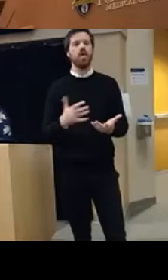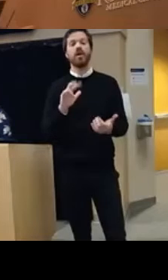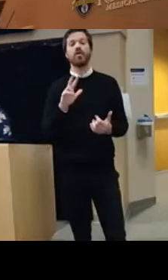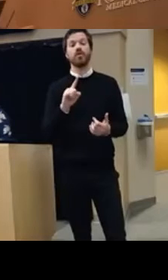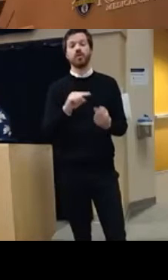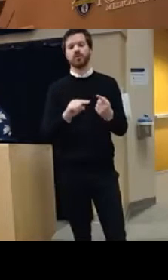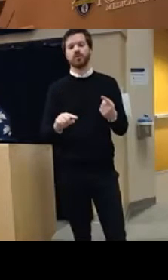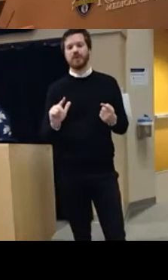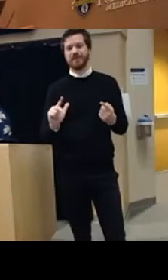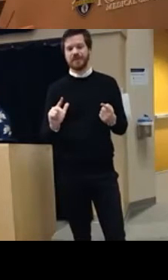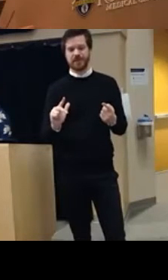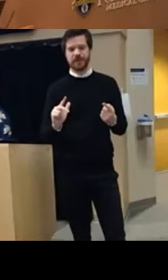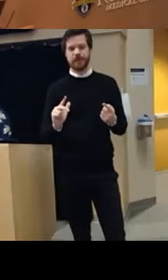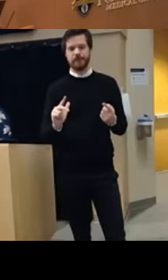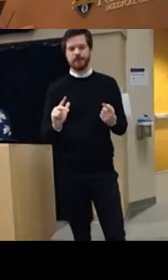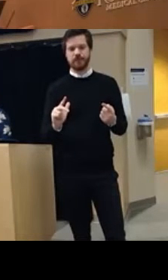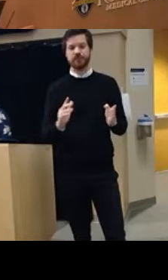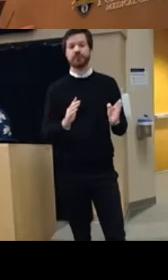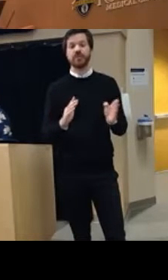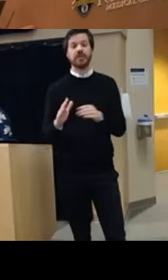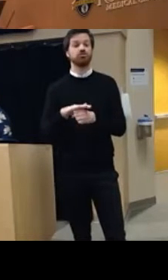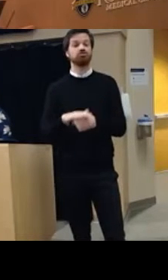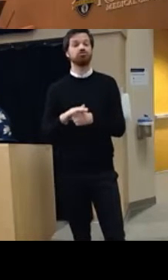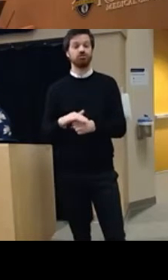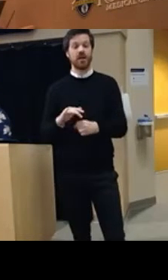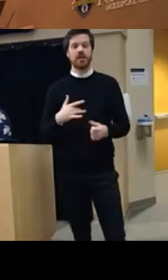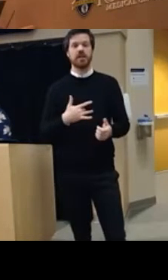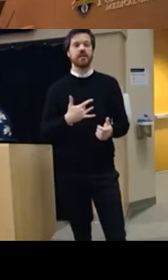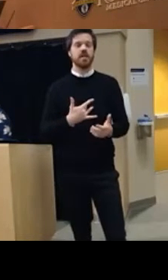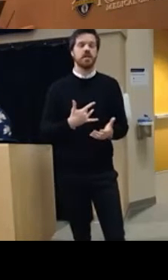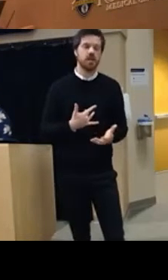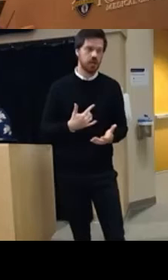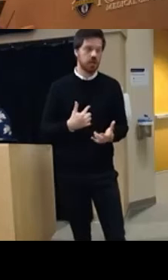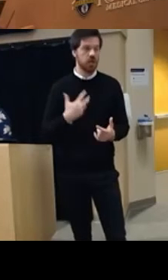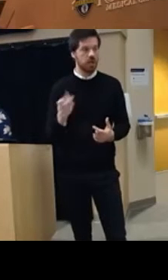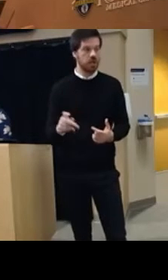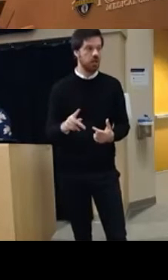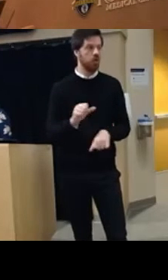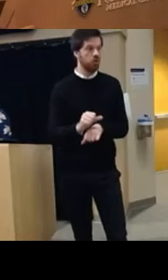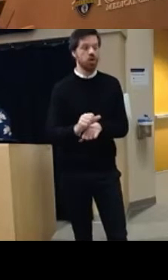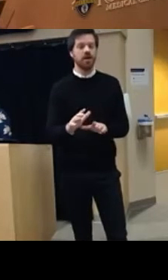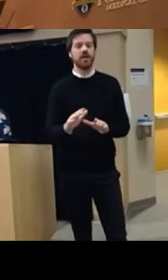to 23 workplace distress so dreading going to work is the way um they Define that was reduced